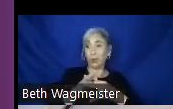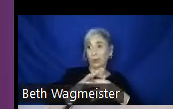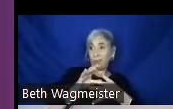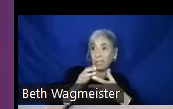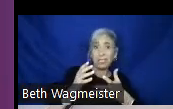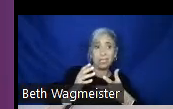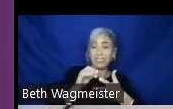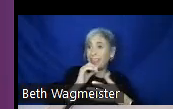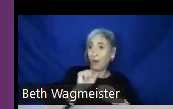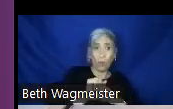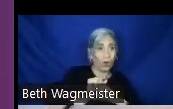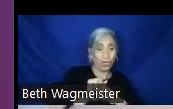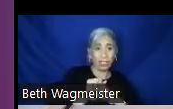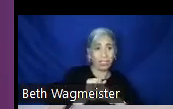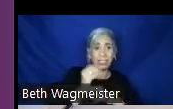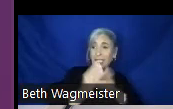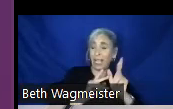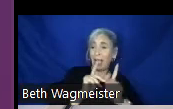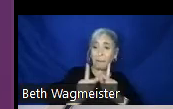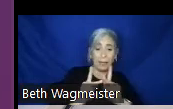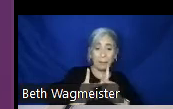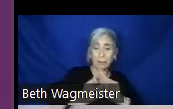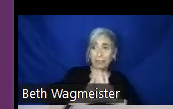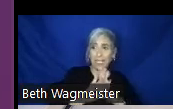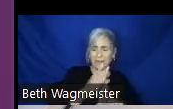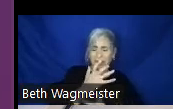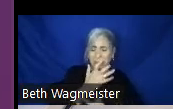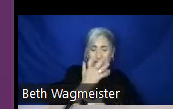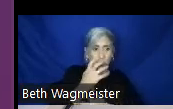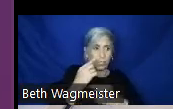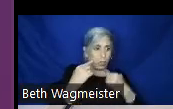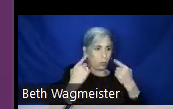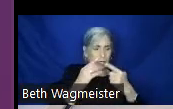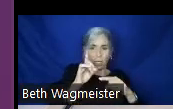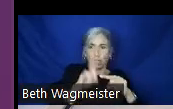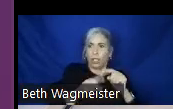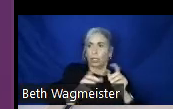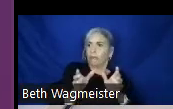didn't work. People were angry or crazy. They couldn't push things out. In theory,